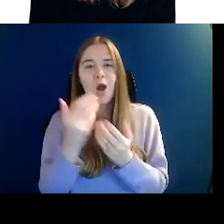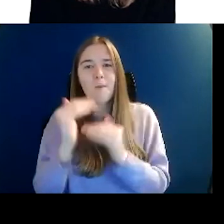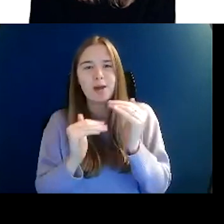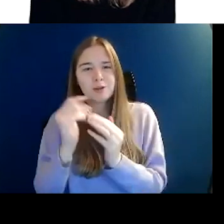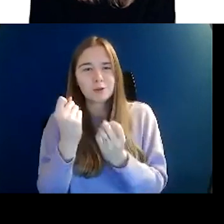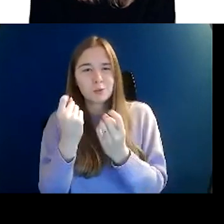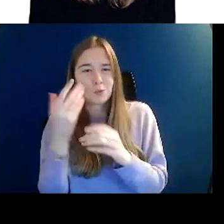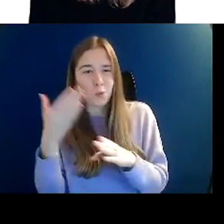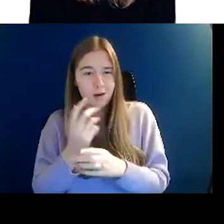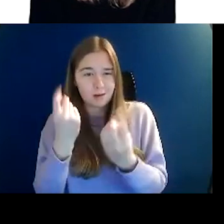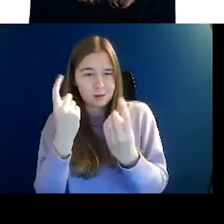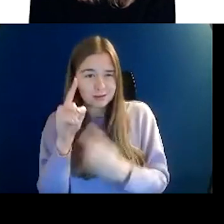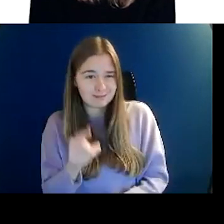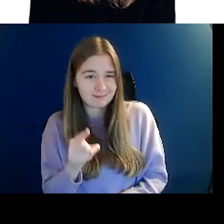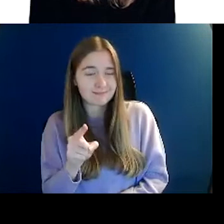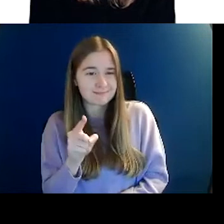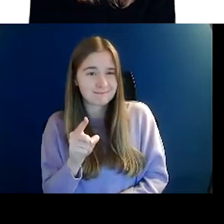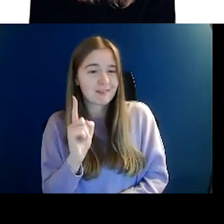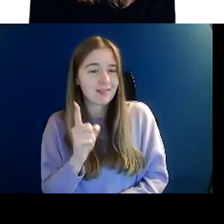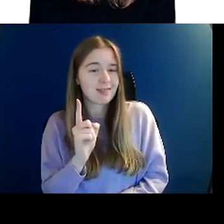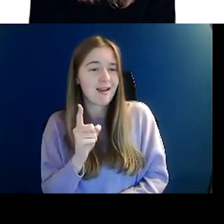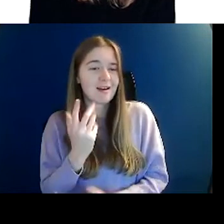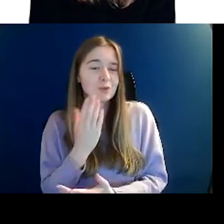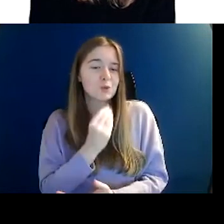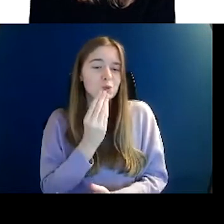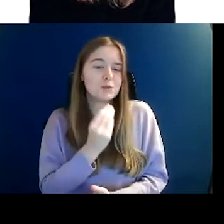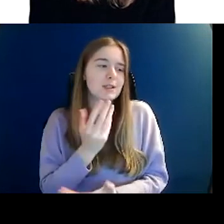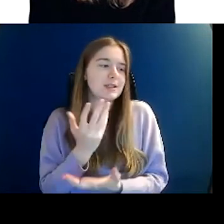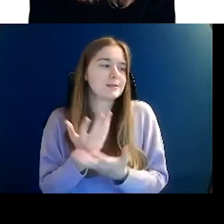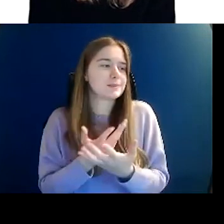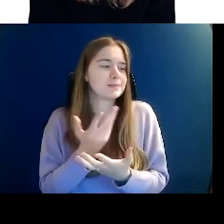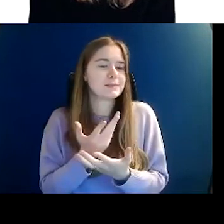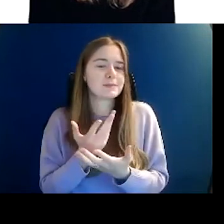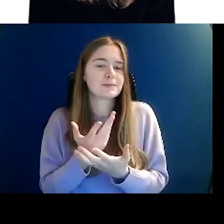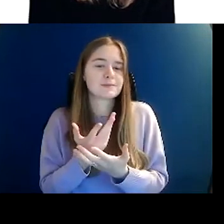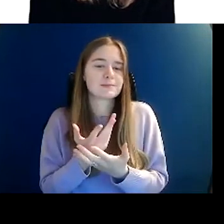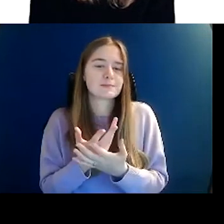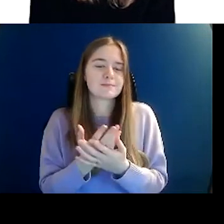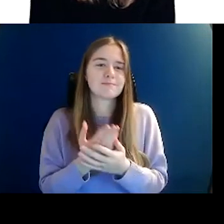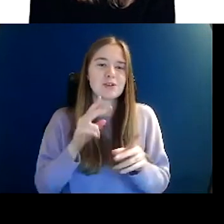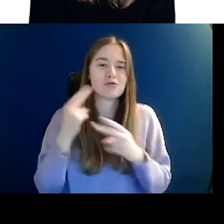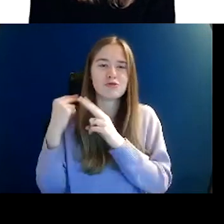and using the sort of vernacular and traditional techniques